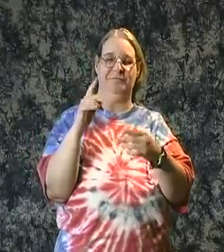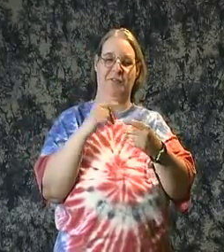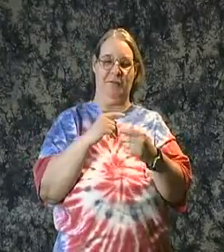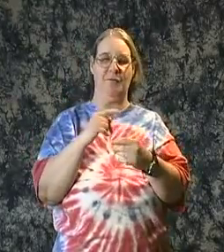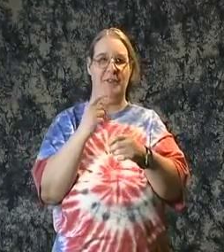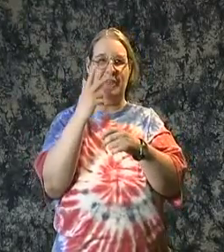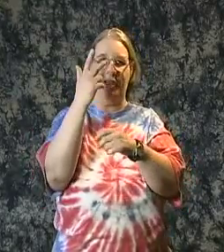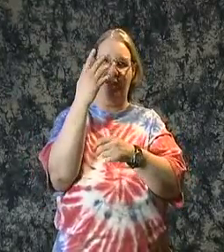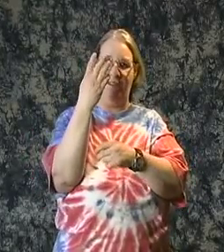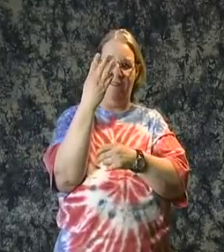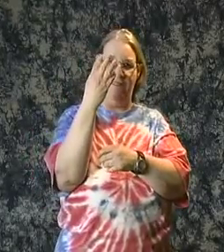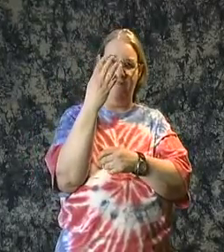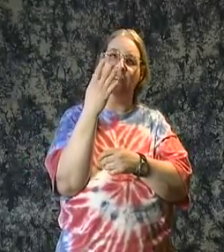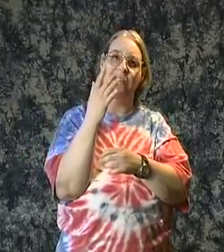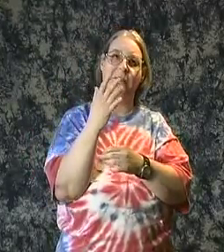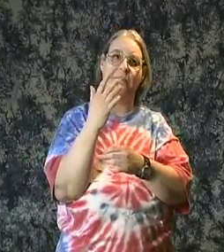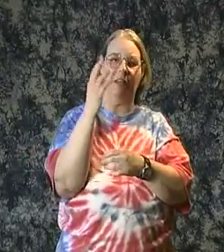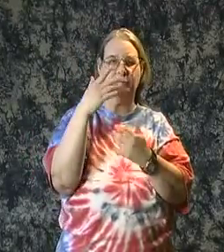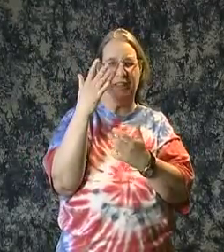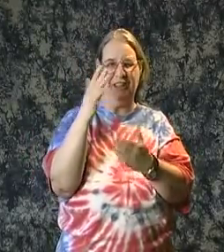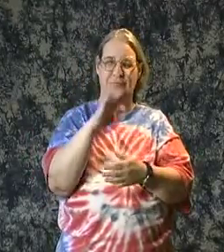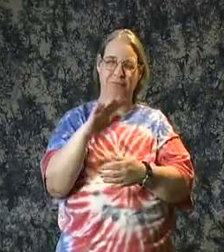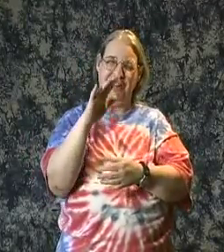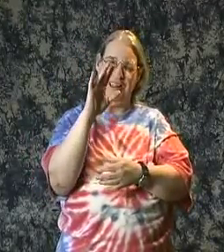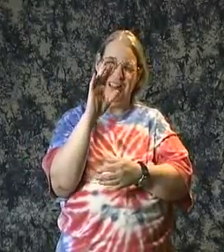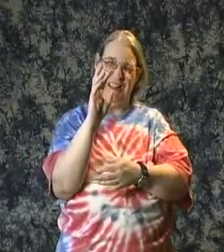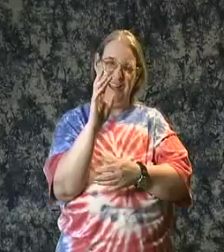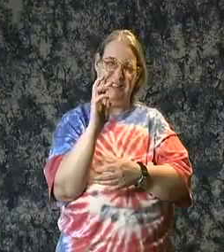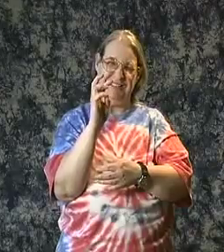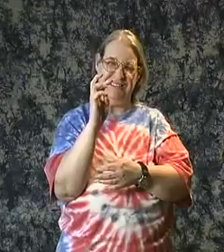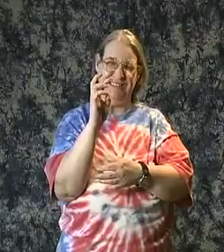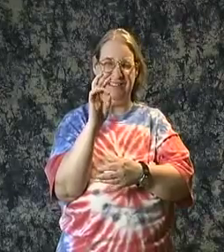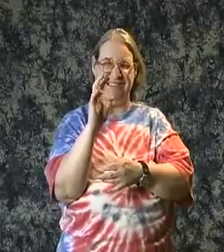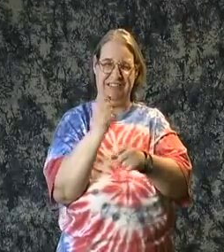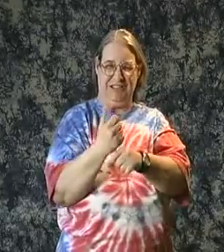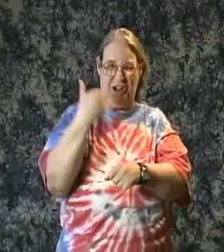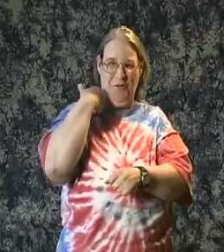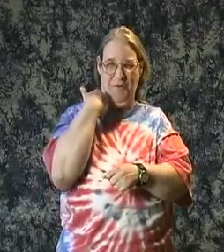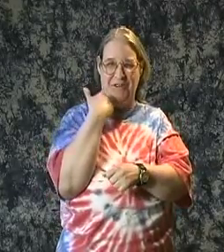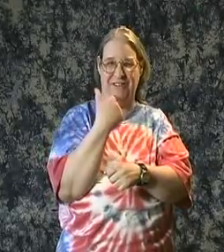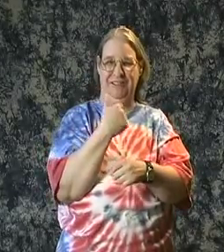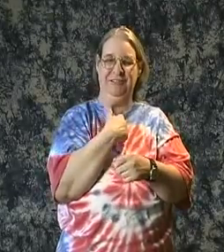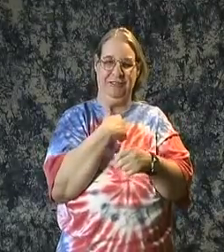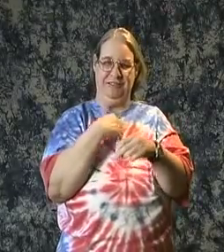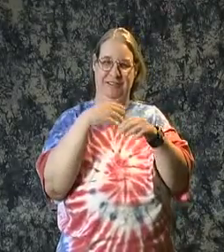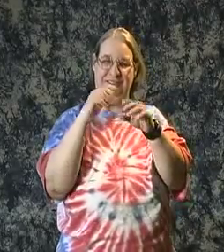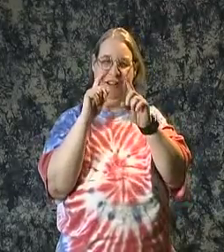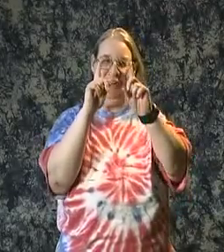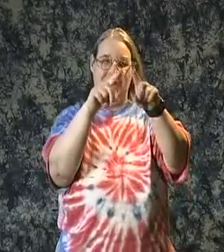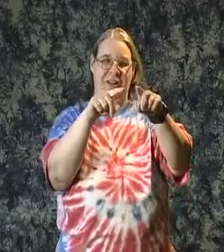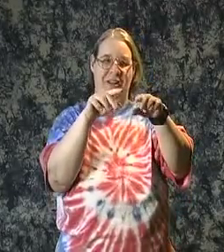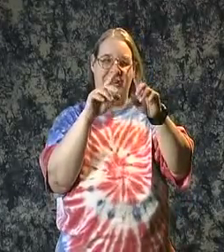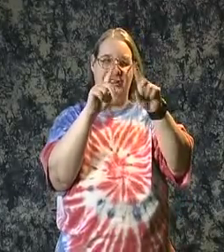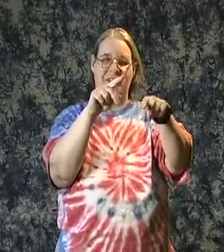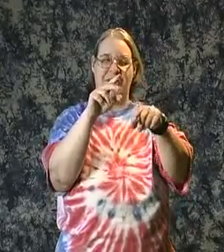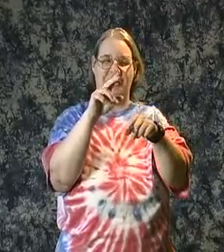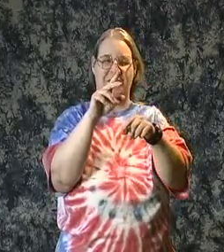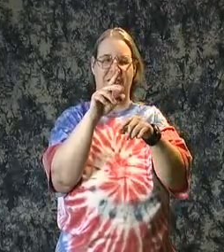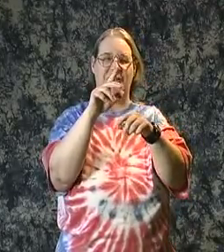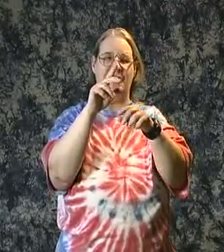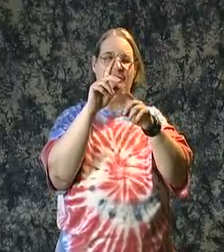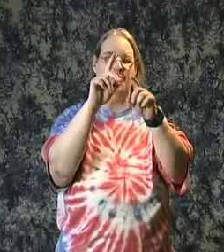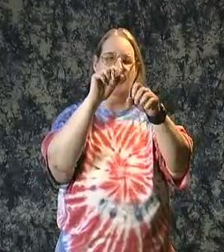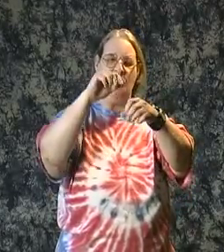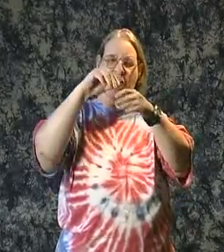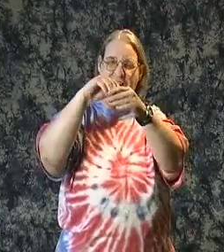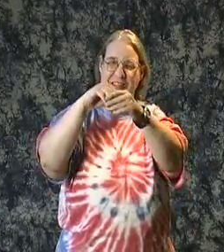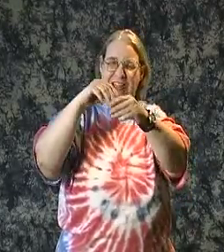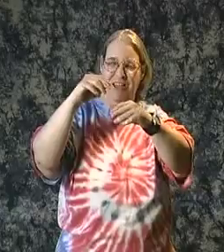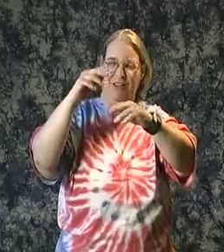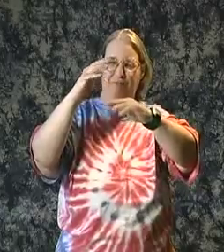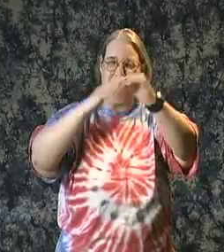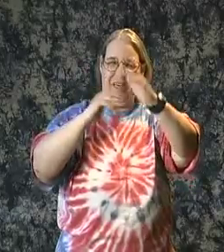It was maybe six or seven years ago, that I went for the first time.